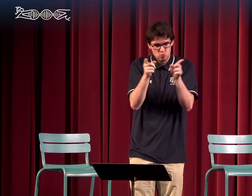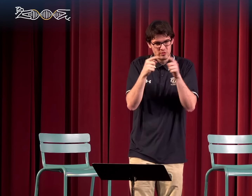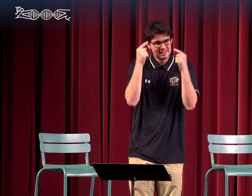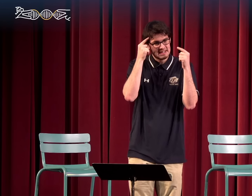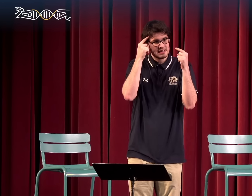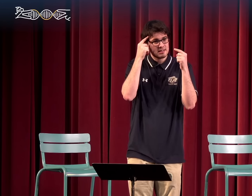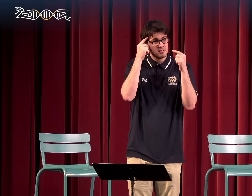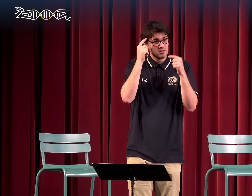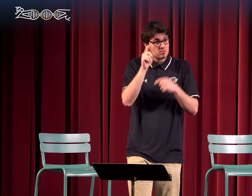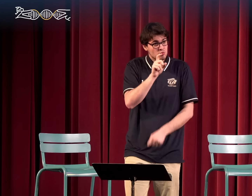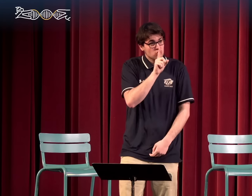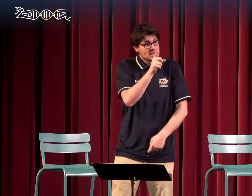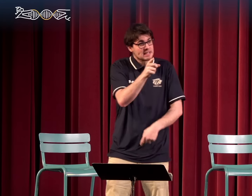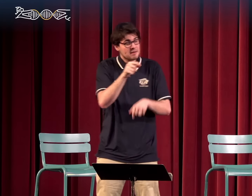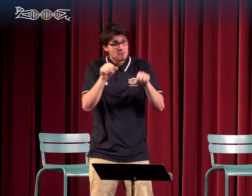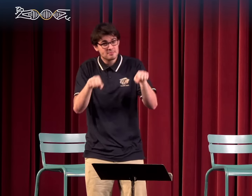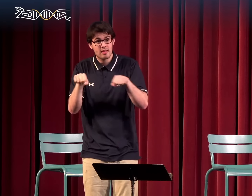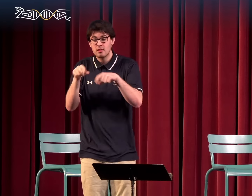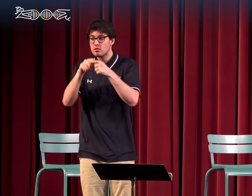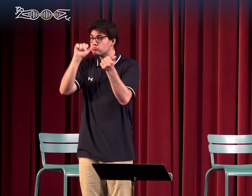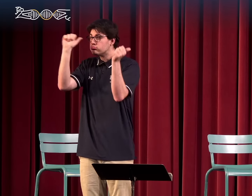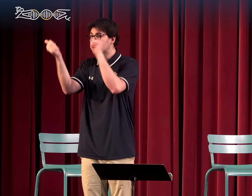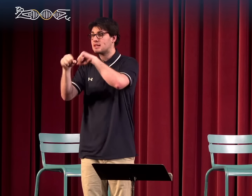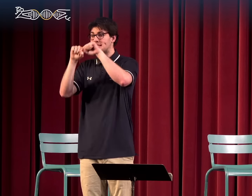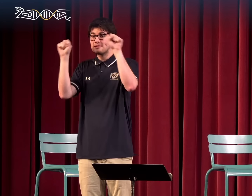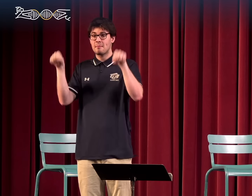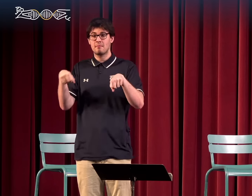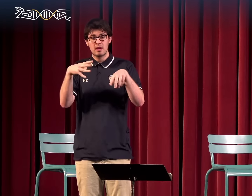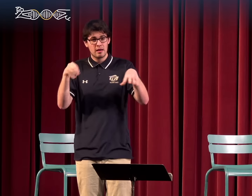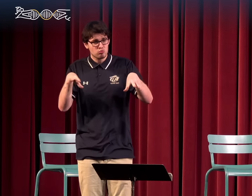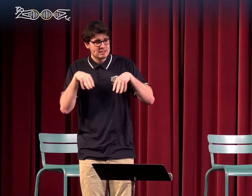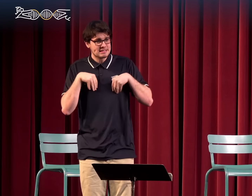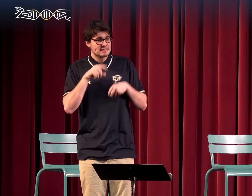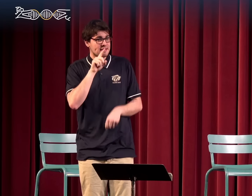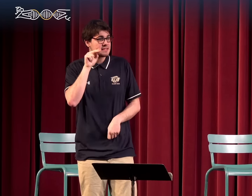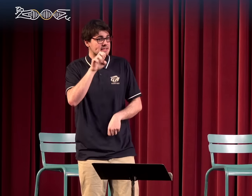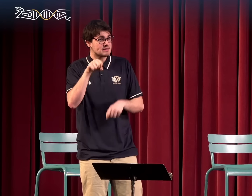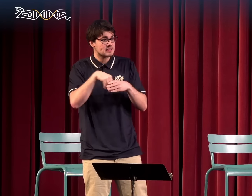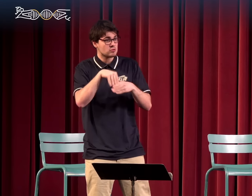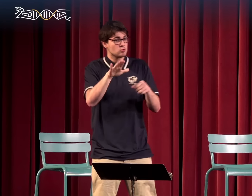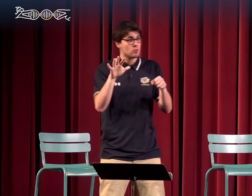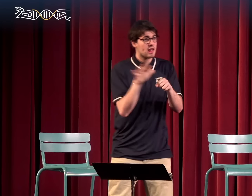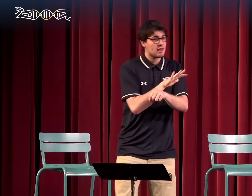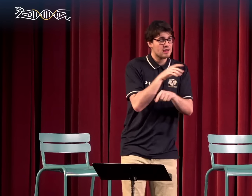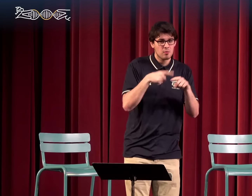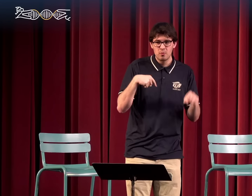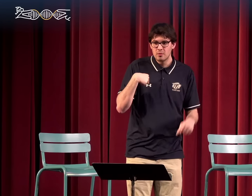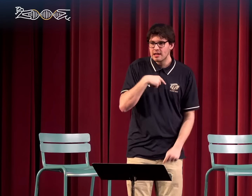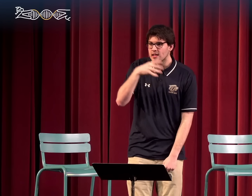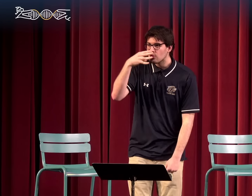I want you to think about real possibility of change, will they embrace Deaf people?